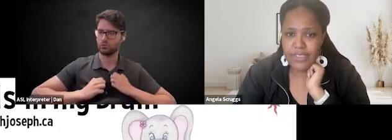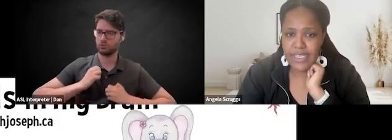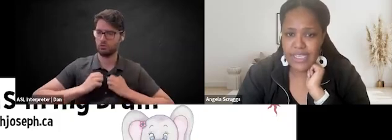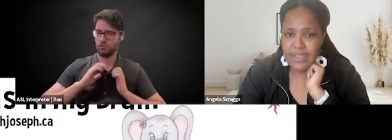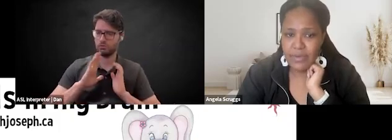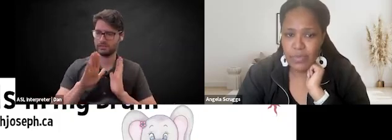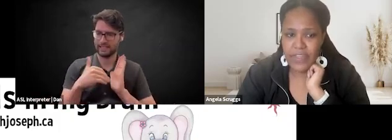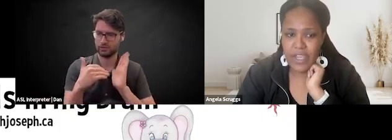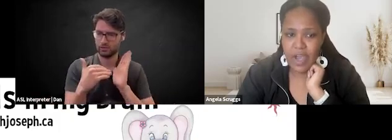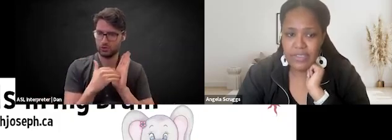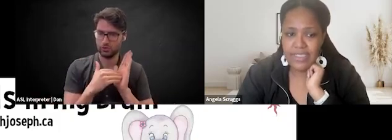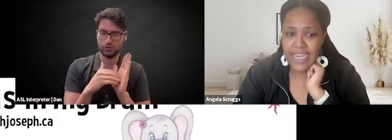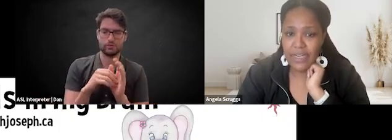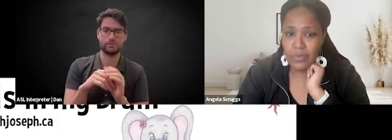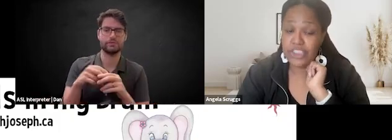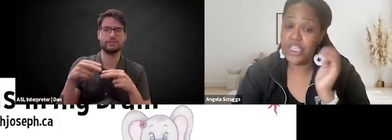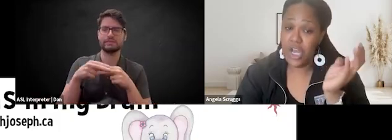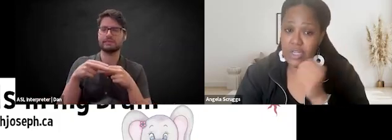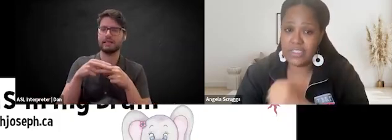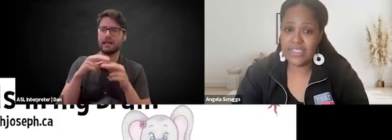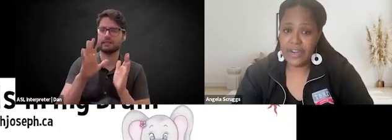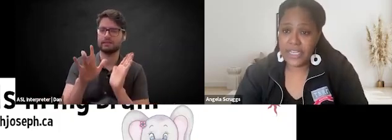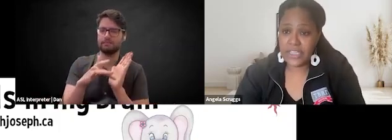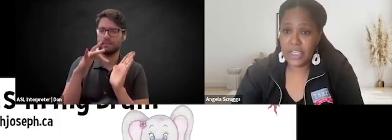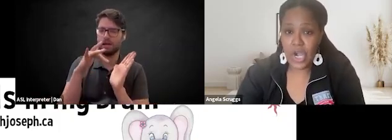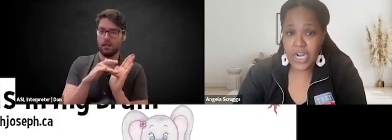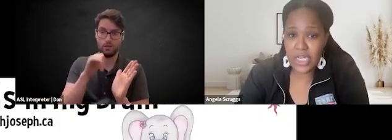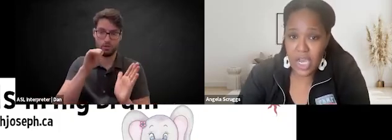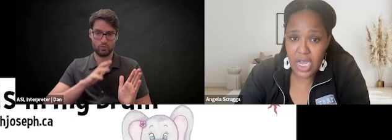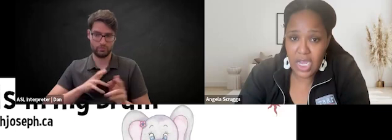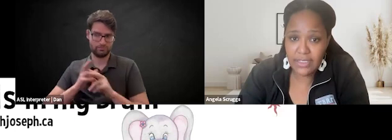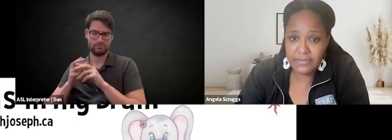you see what they call Derik-- what she calls Derik the Guard Dog.